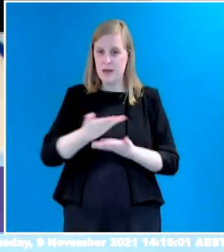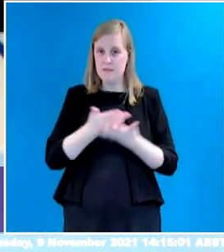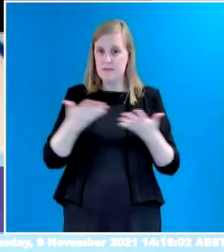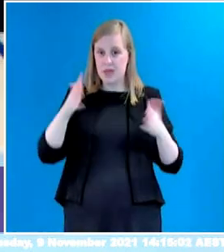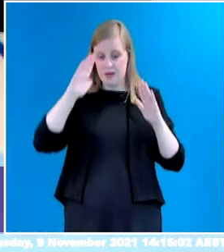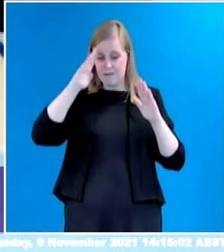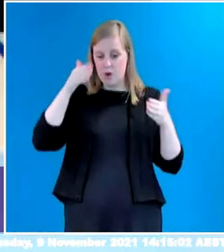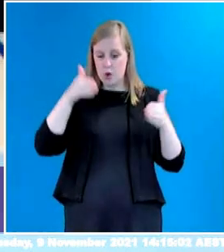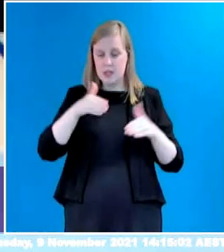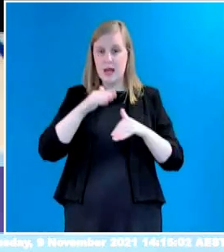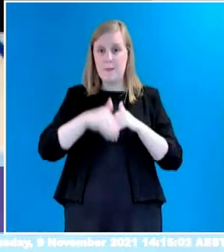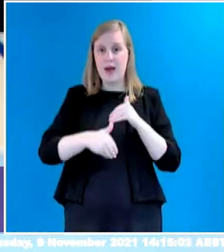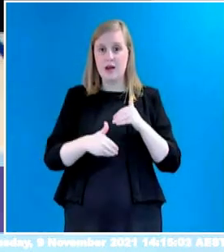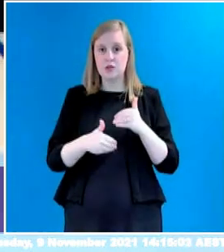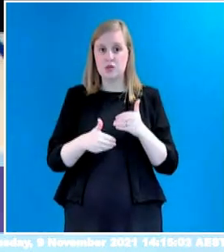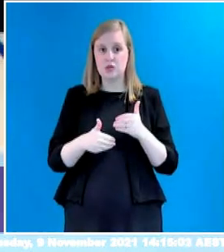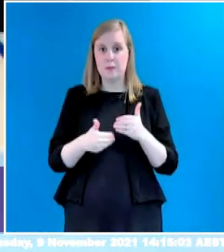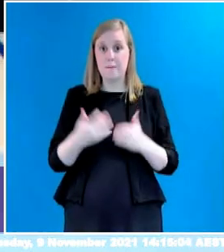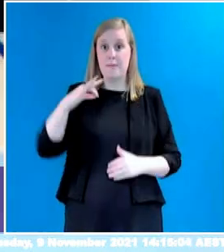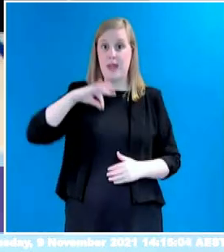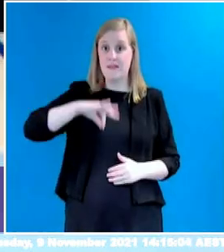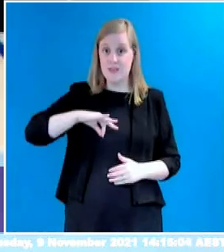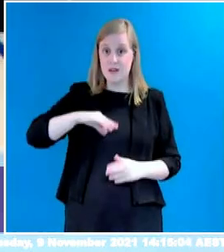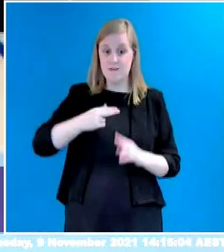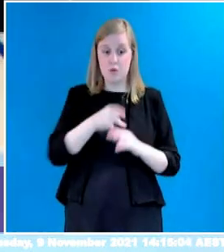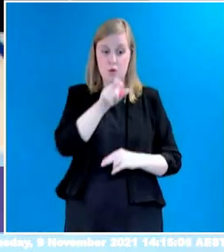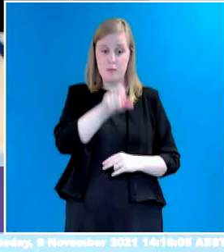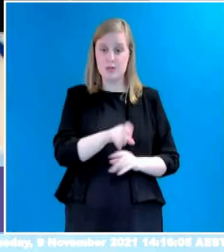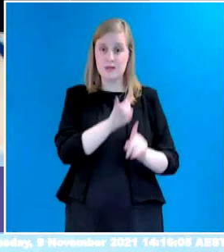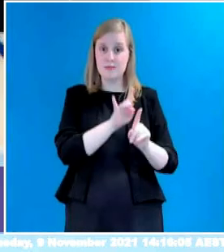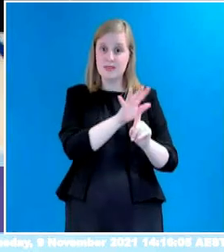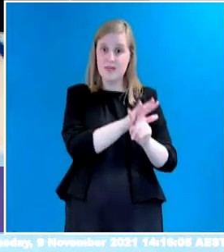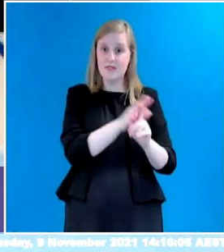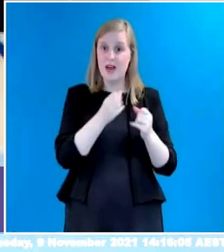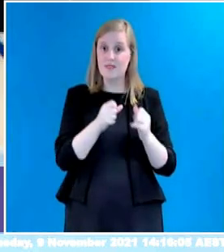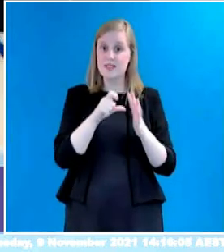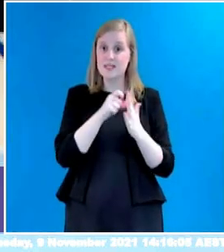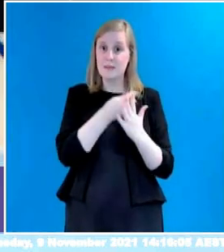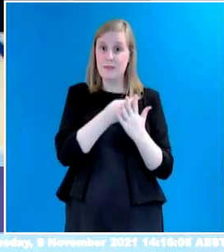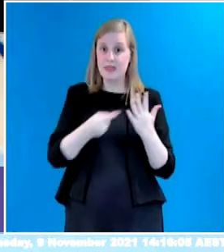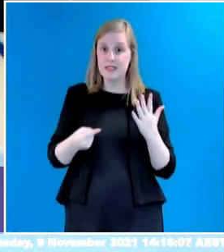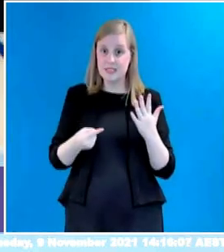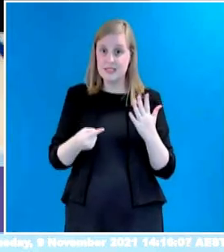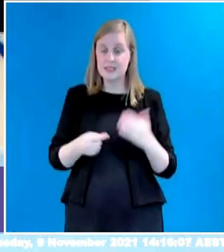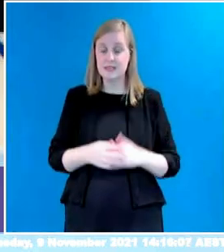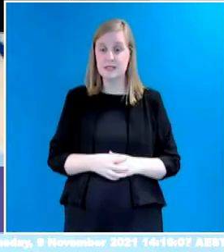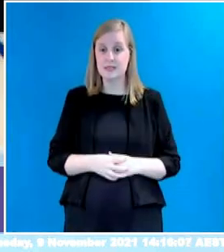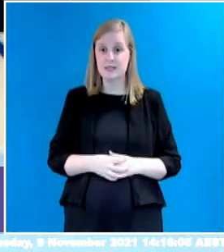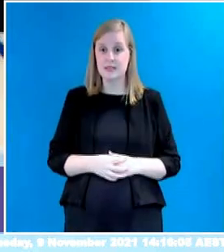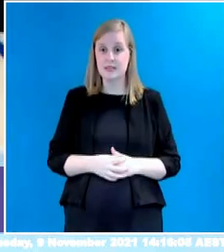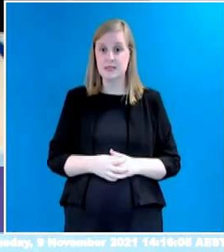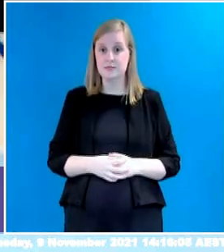impact on persons with disabilities and that would be a very positive step for